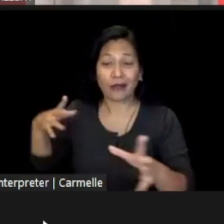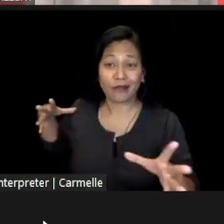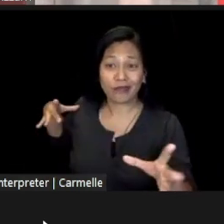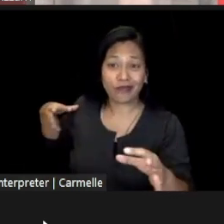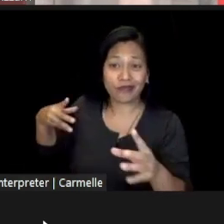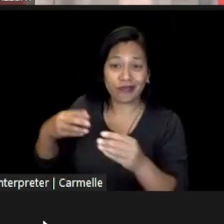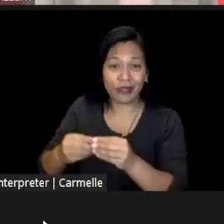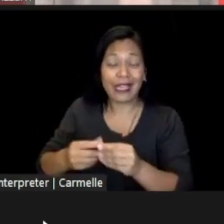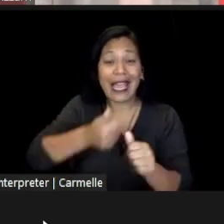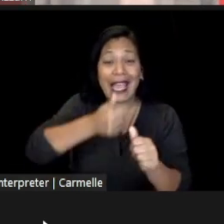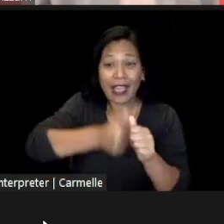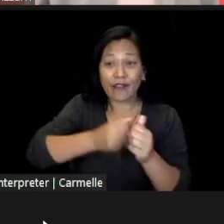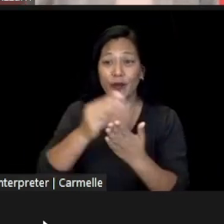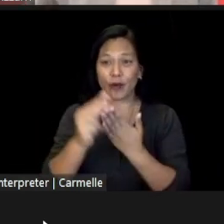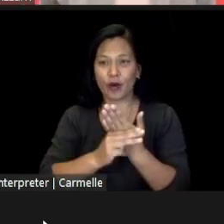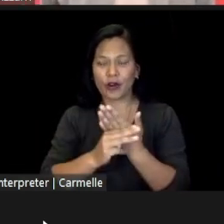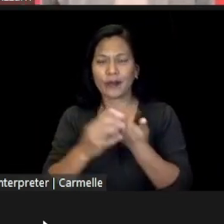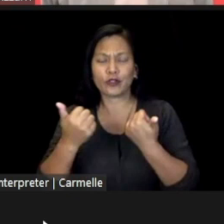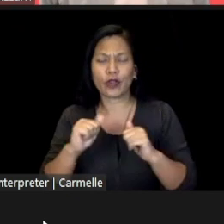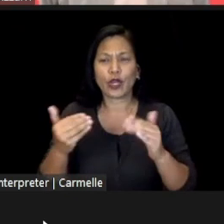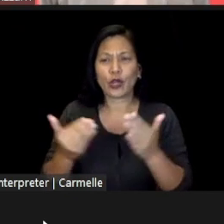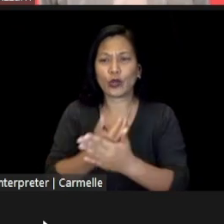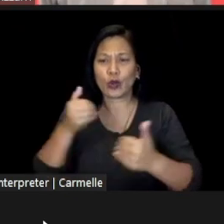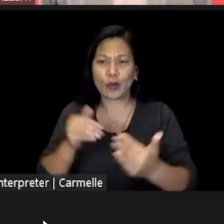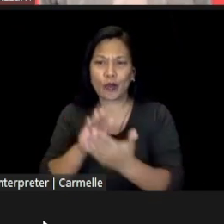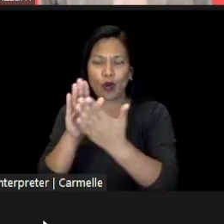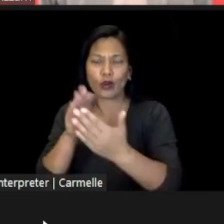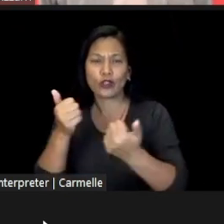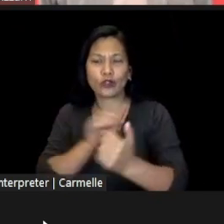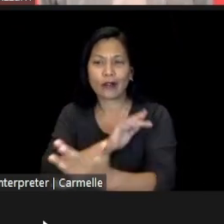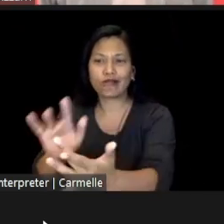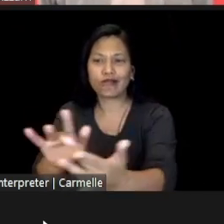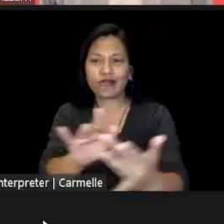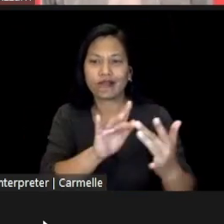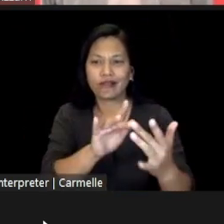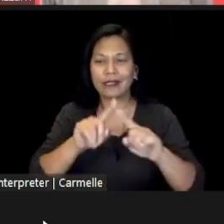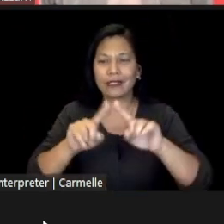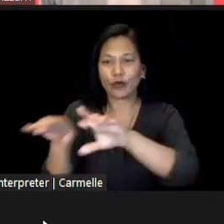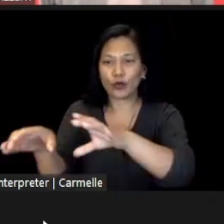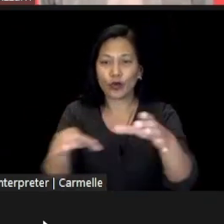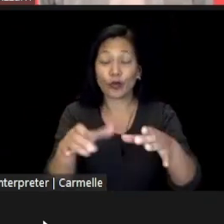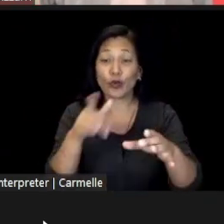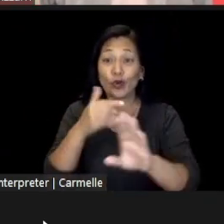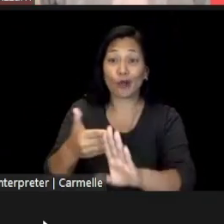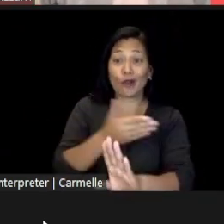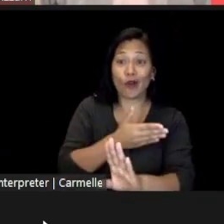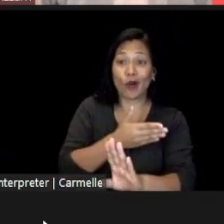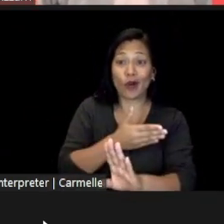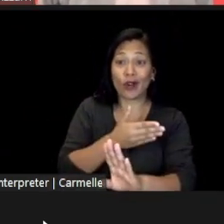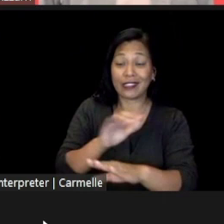Every program is a new way to try and reach out to an area of the industry that had been underserved, but like most